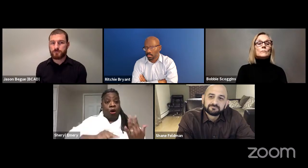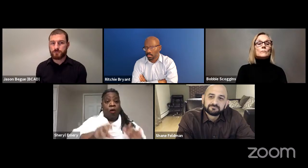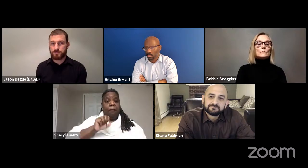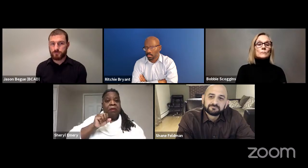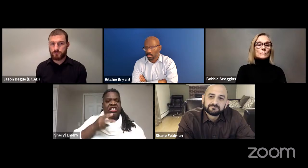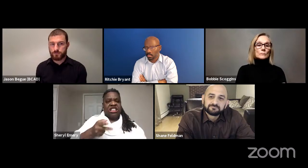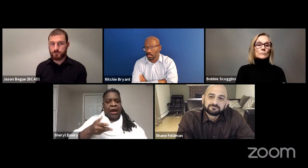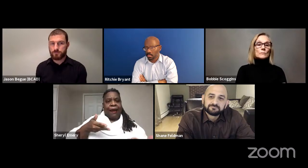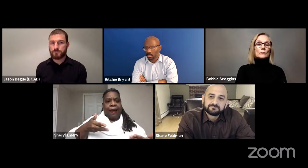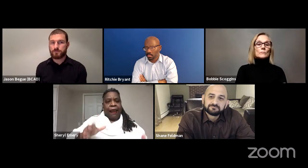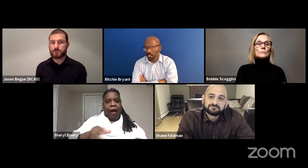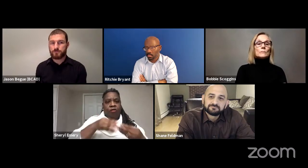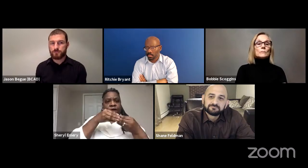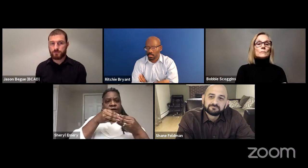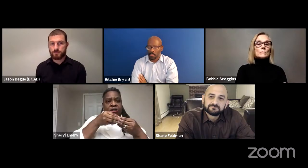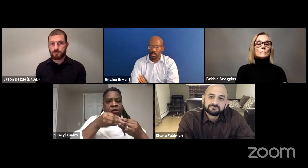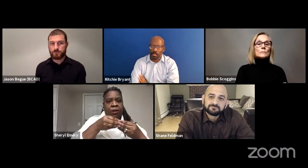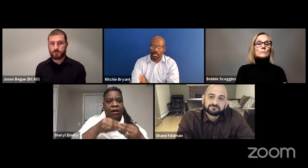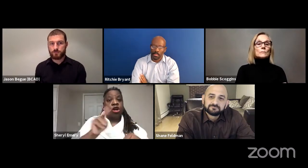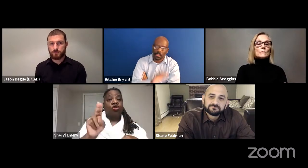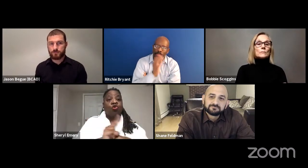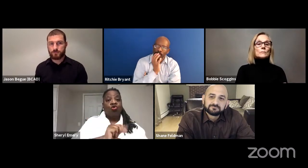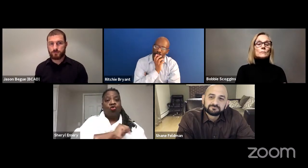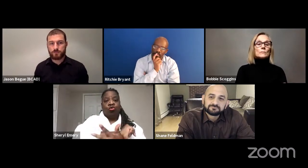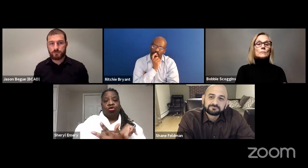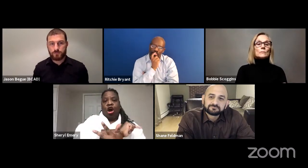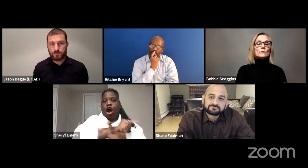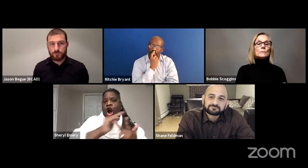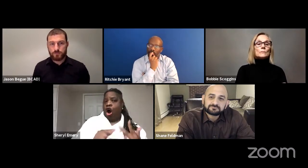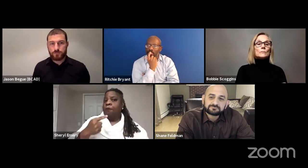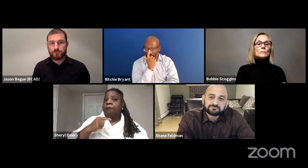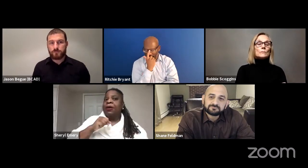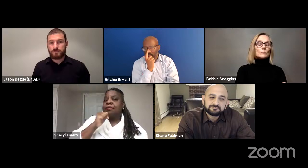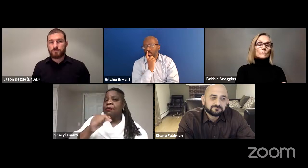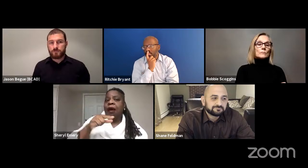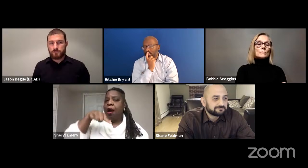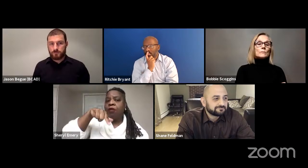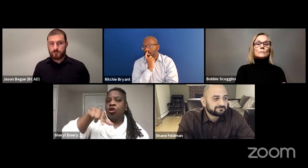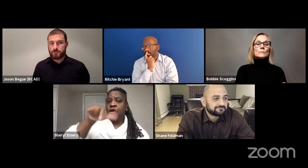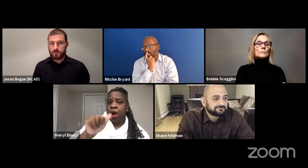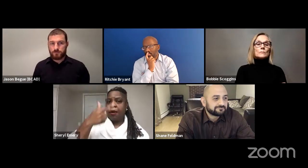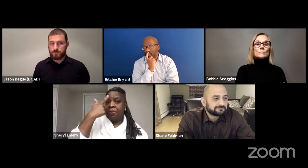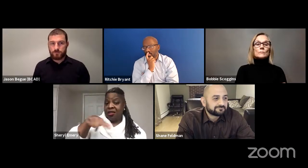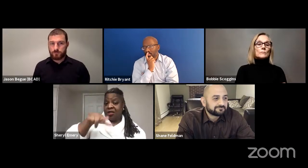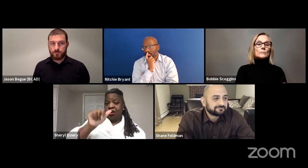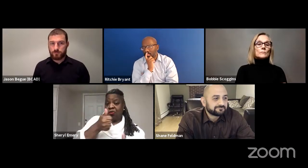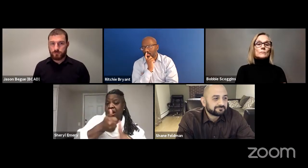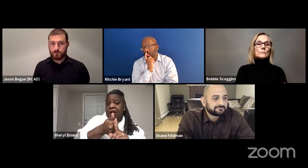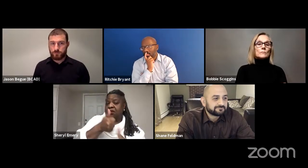Boys Town. So all of those could be options. But again, the key is flexibility. It's not